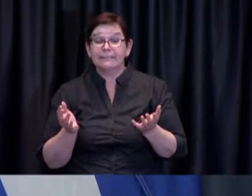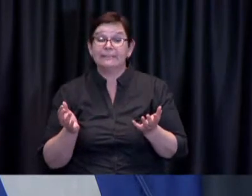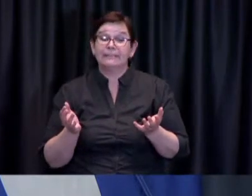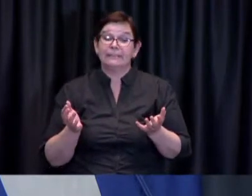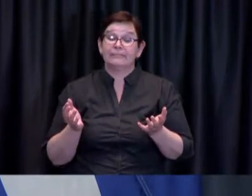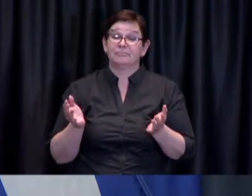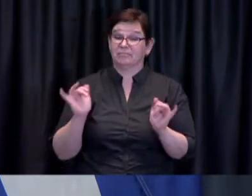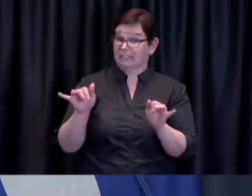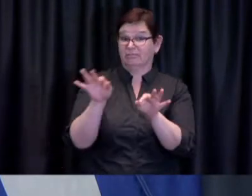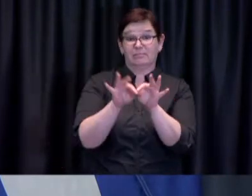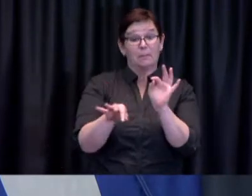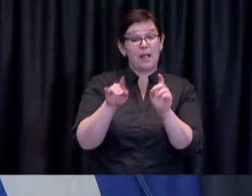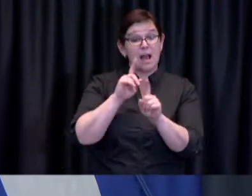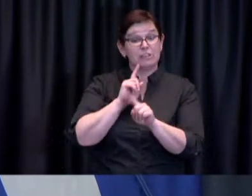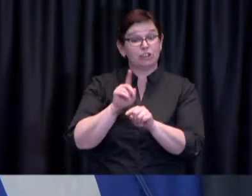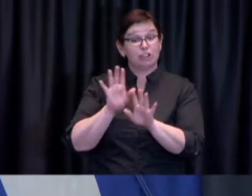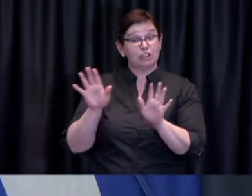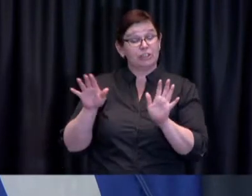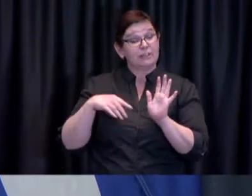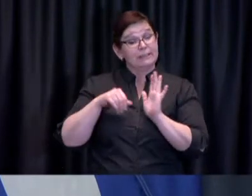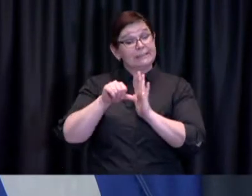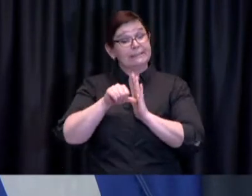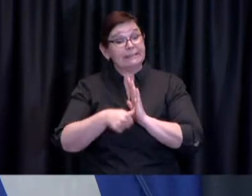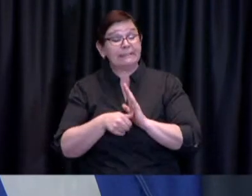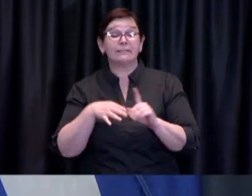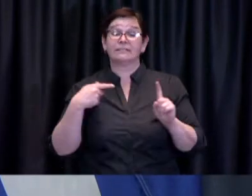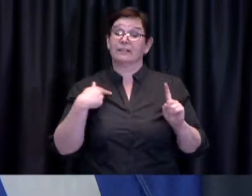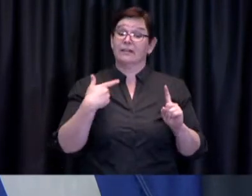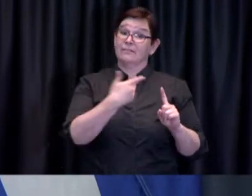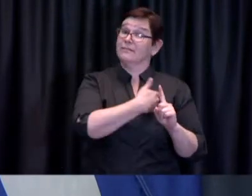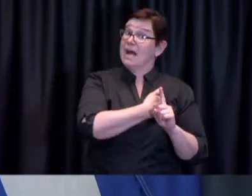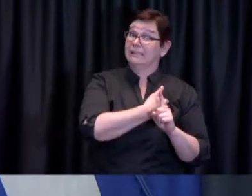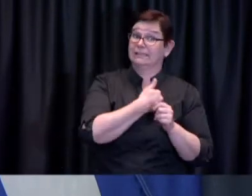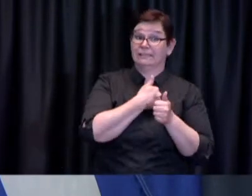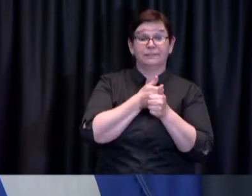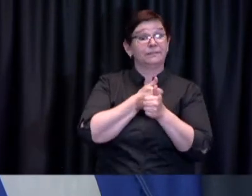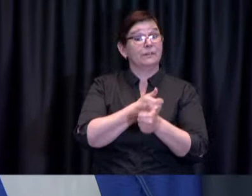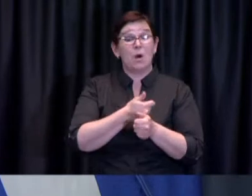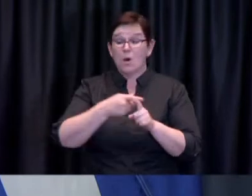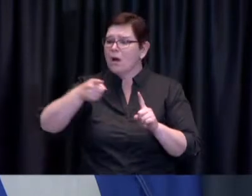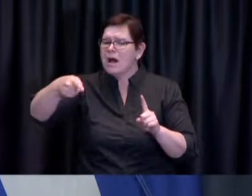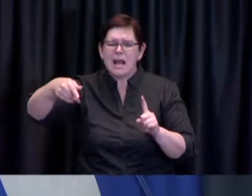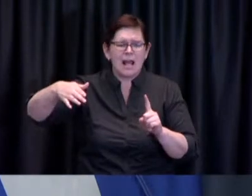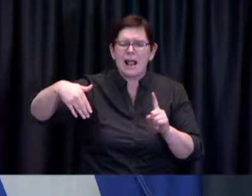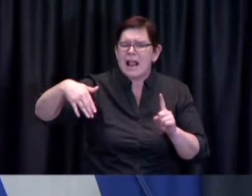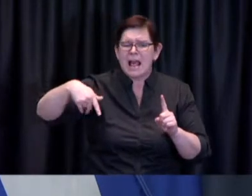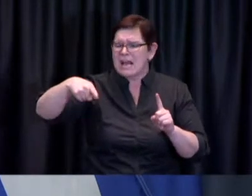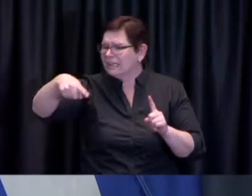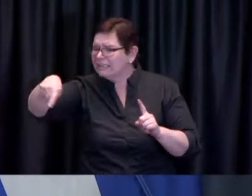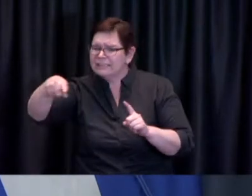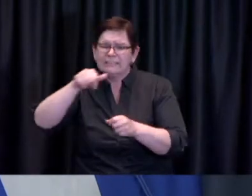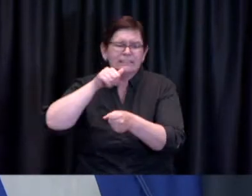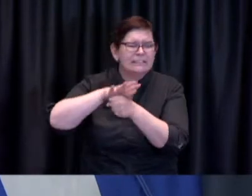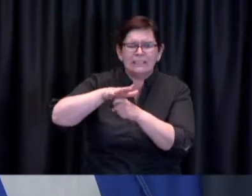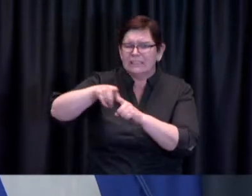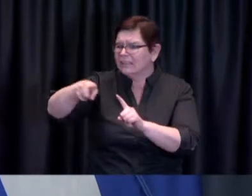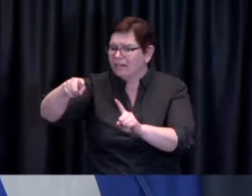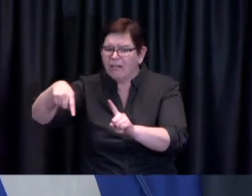all about where does vaccine have yet to be taken up appropriately and where do we expect that our